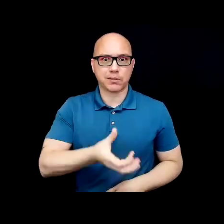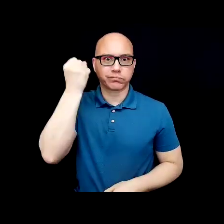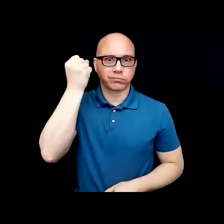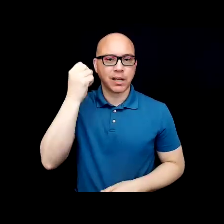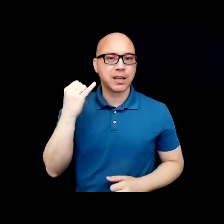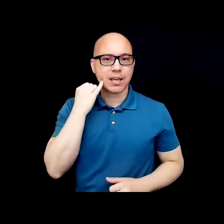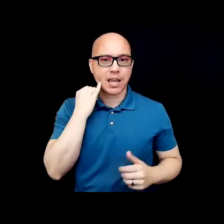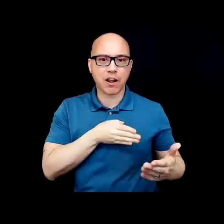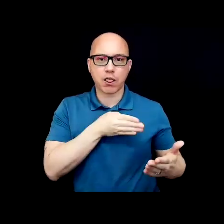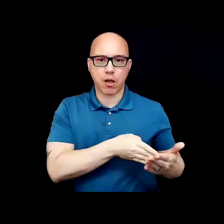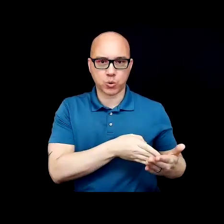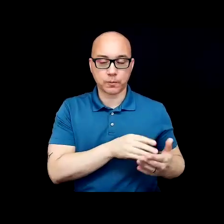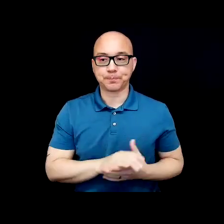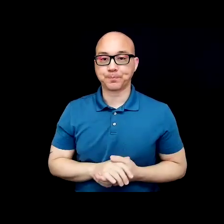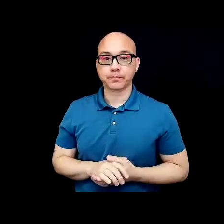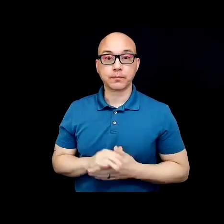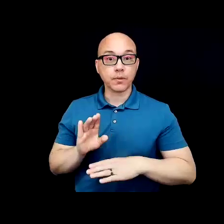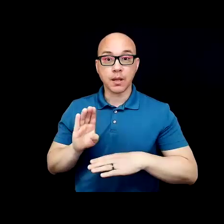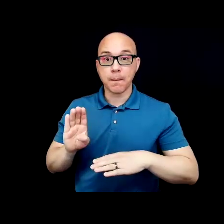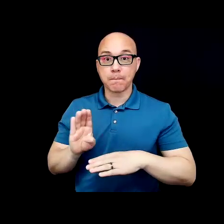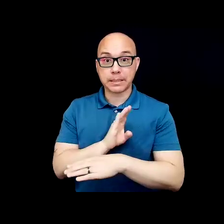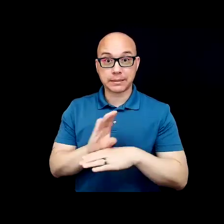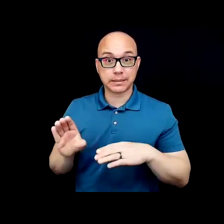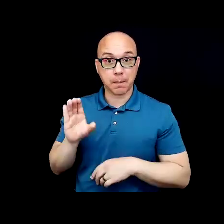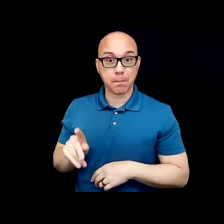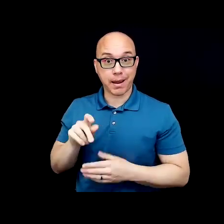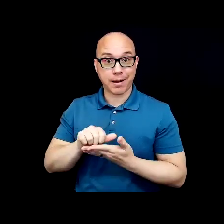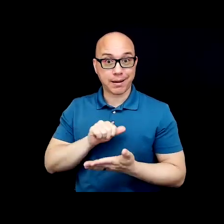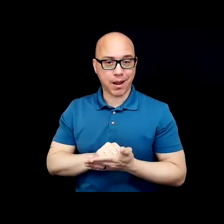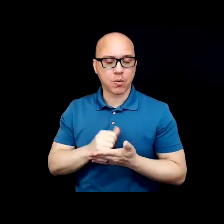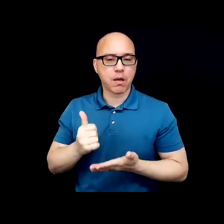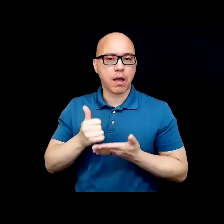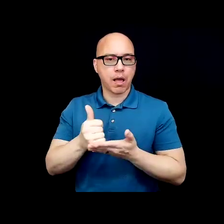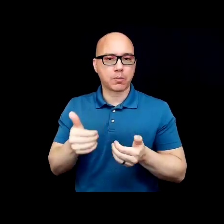Business bank accounts help protect legal and financial boundaries.